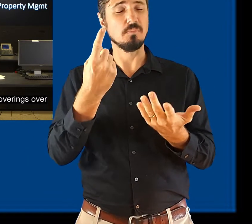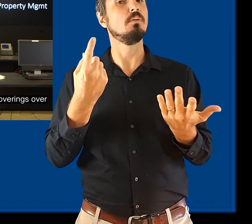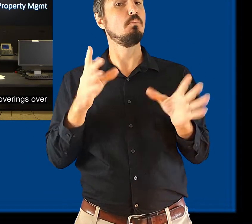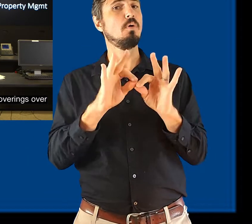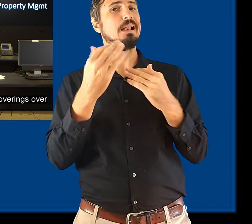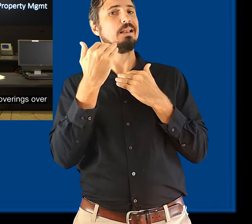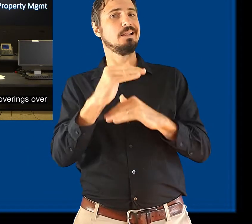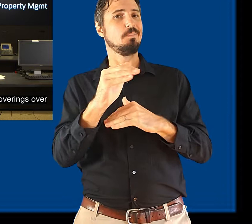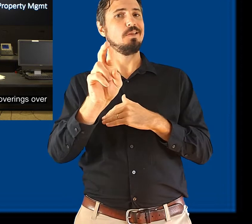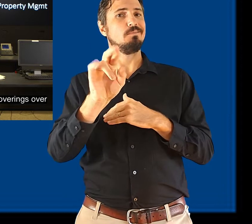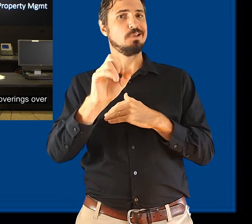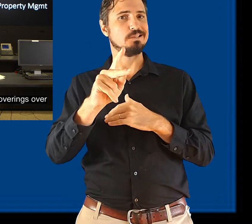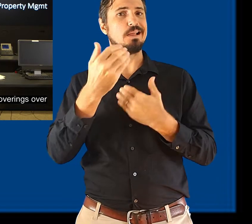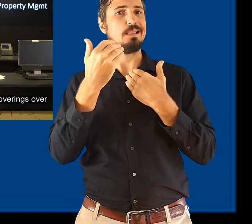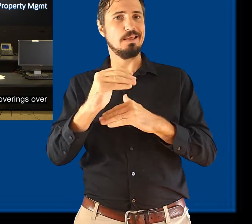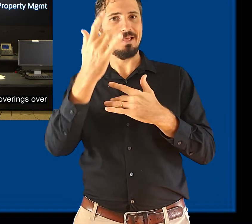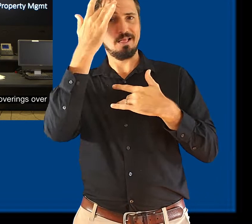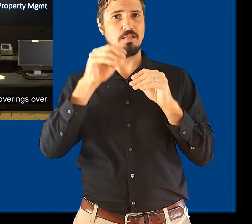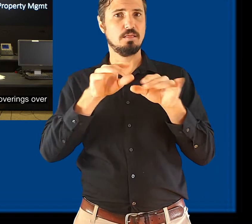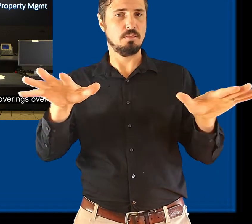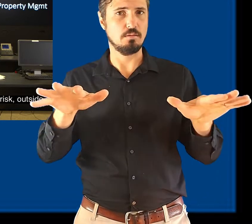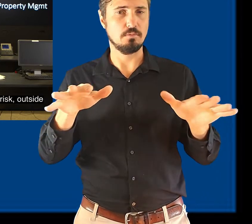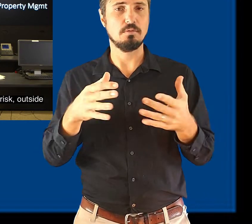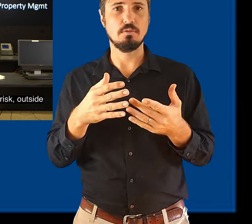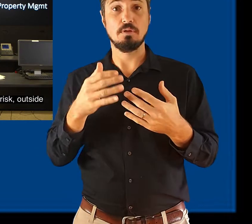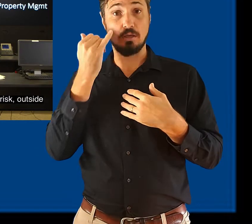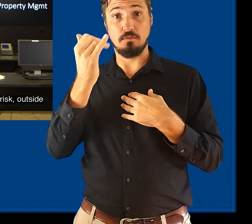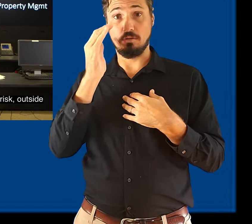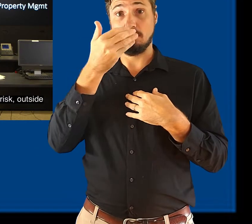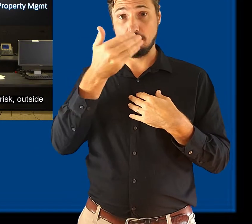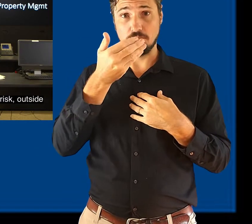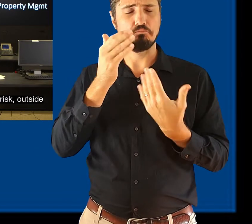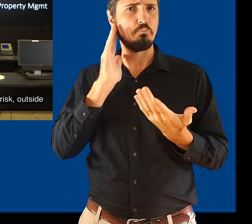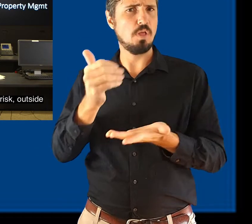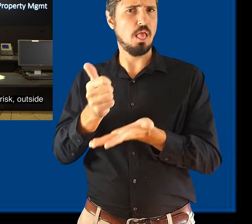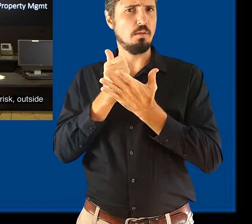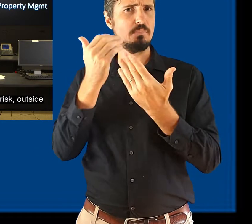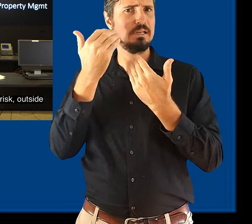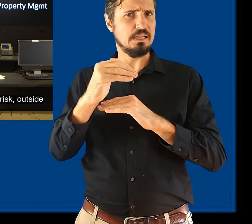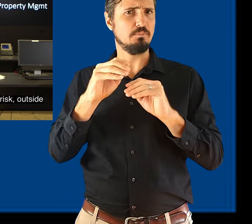So, today we are announcing our first phase in allowing people to engage in low-risk, outside activities.